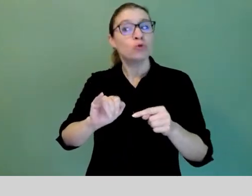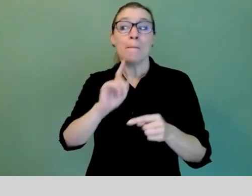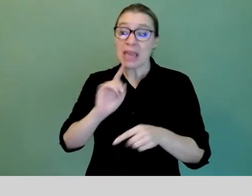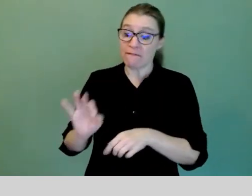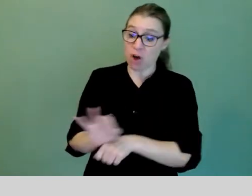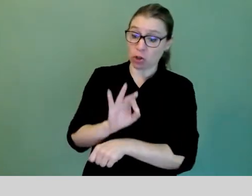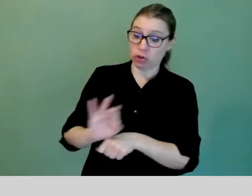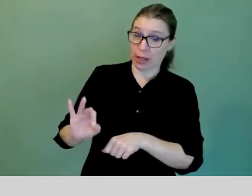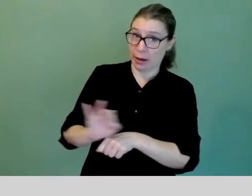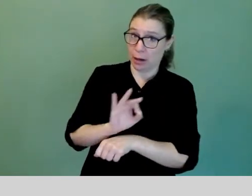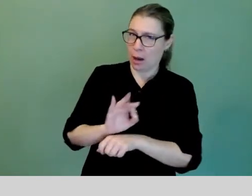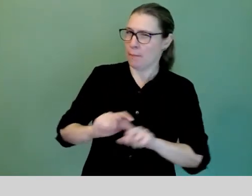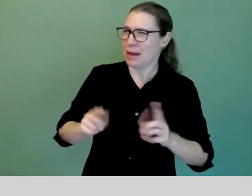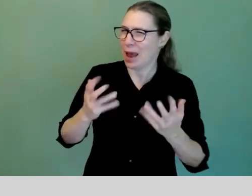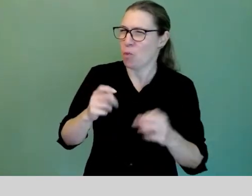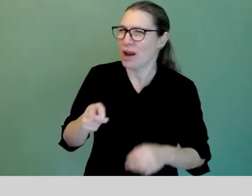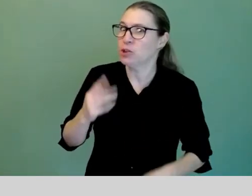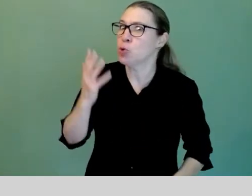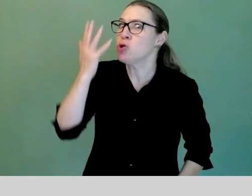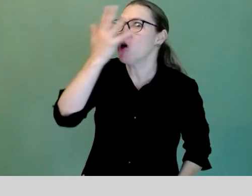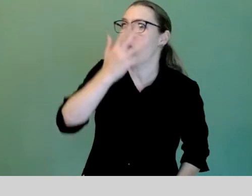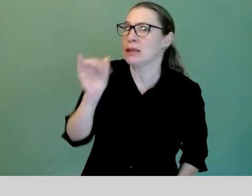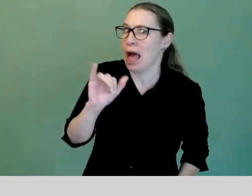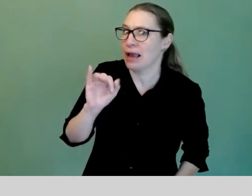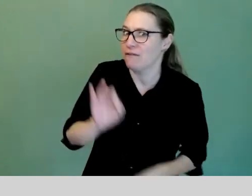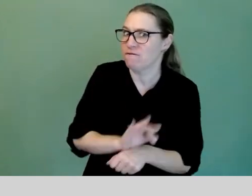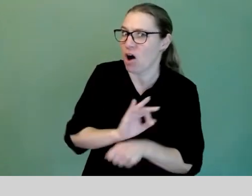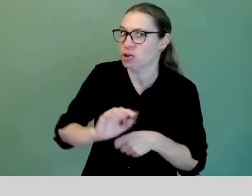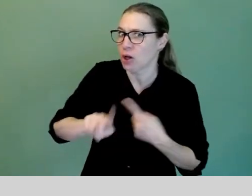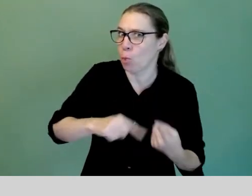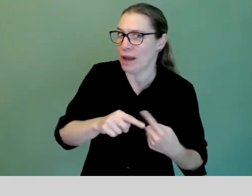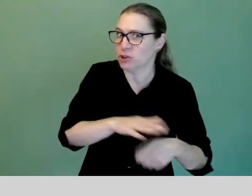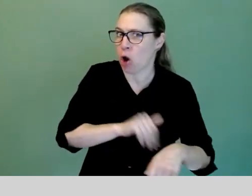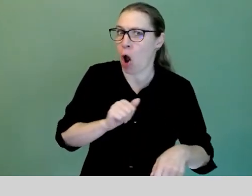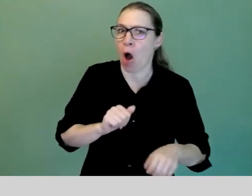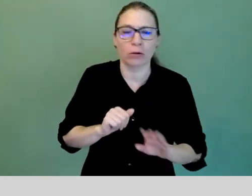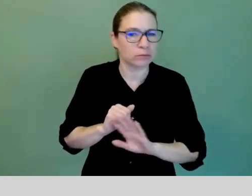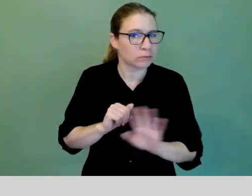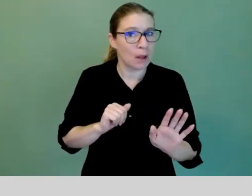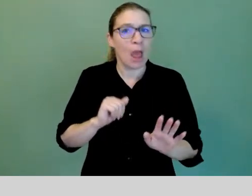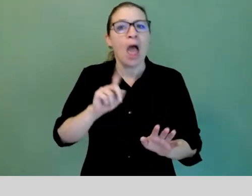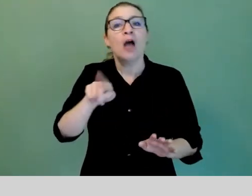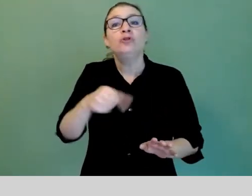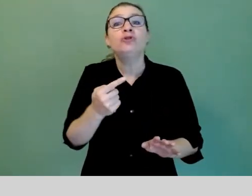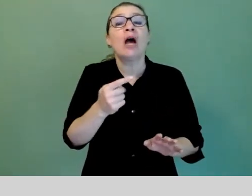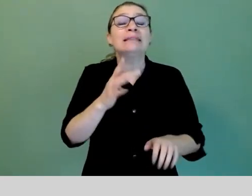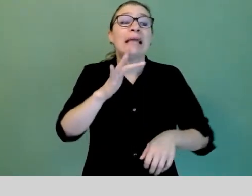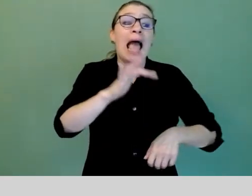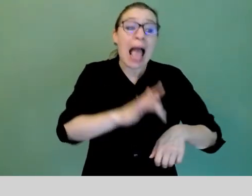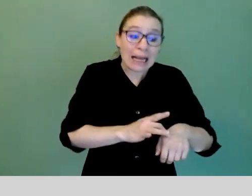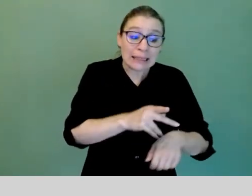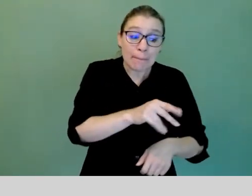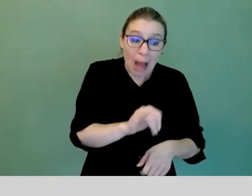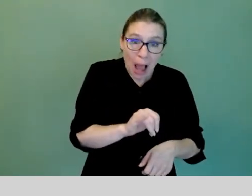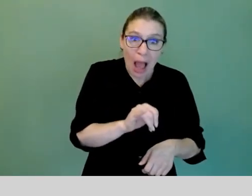but I don't want it to look like a function when it's called. Just accessing pi should cause it to be executed,